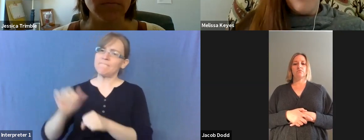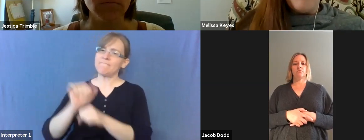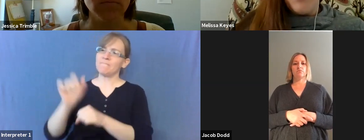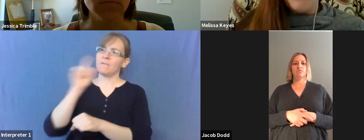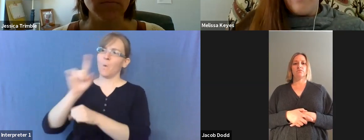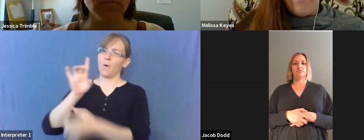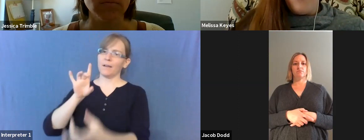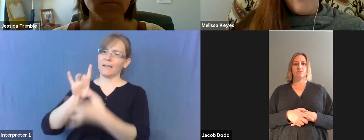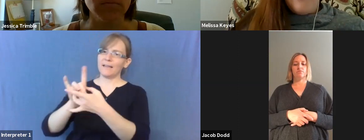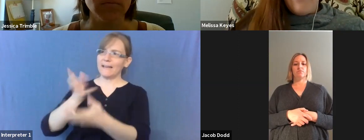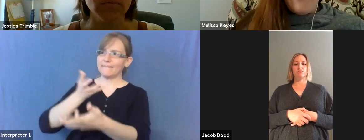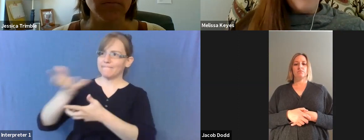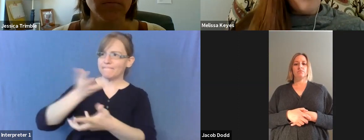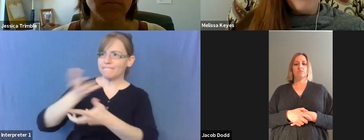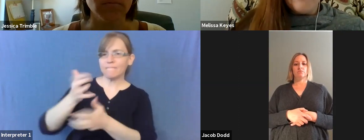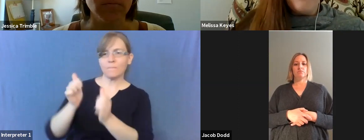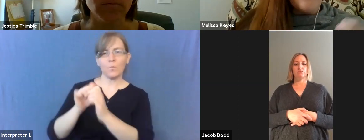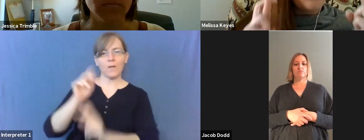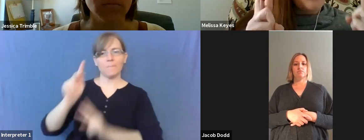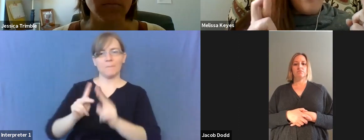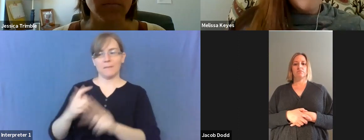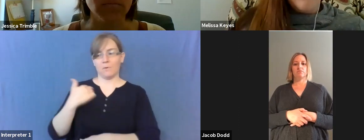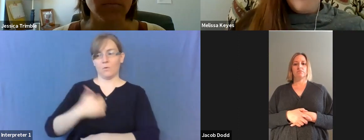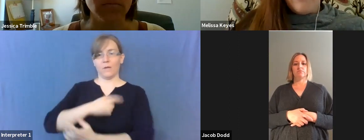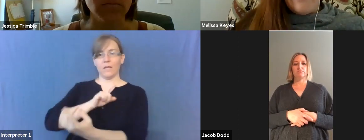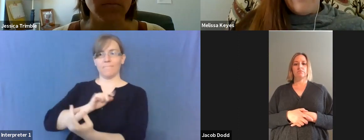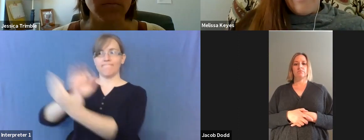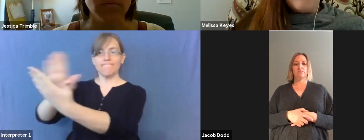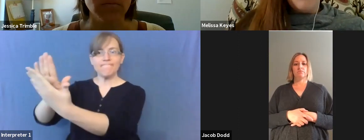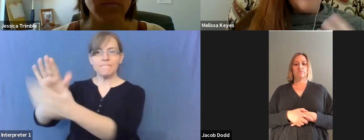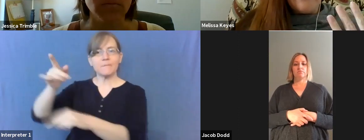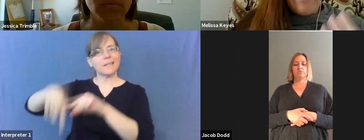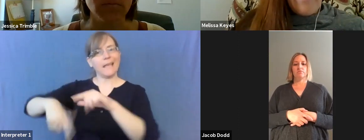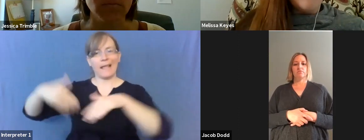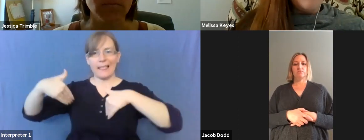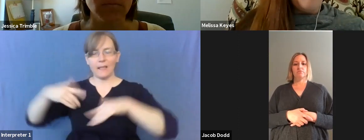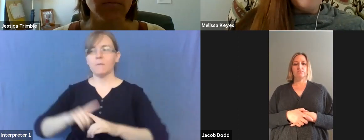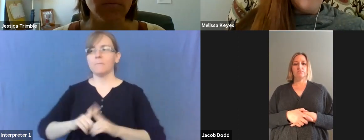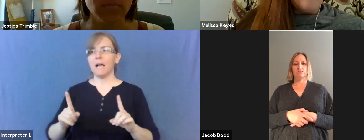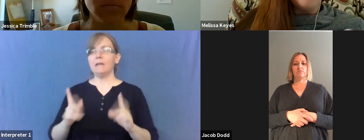there in person right now. And hopefully, fingers crossed, as we can get access to PPE,